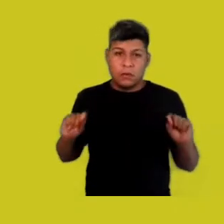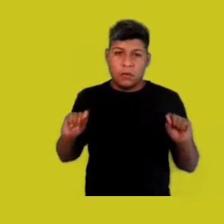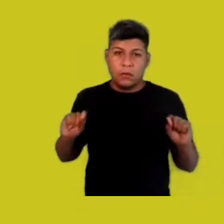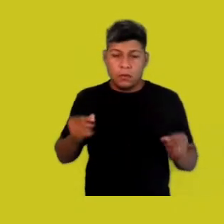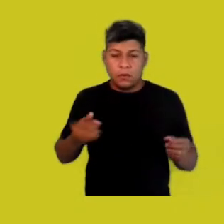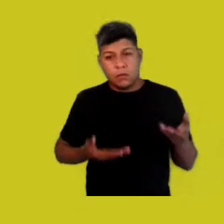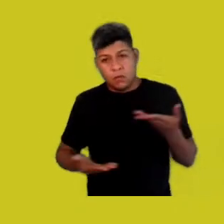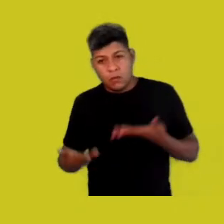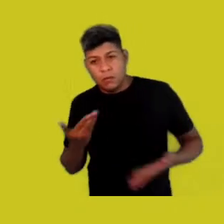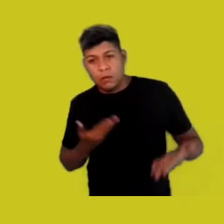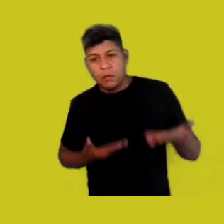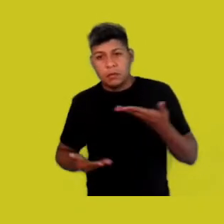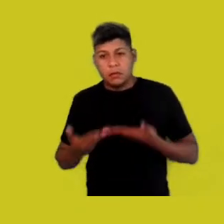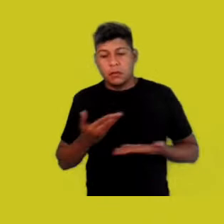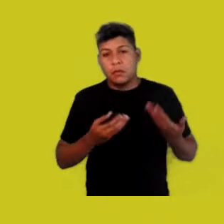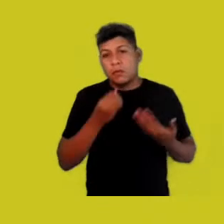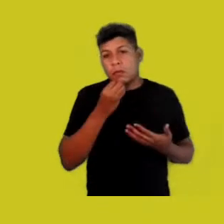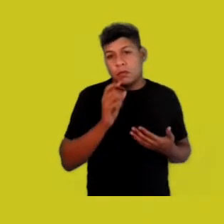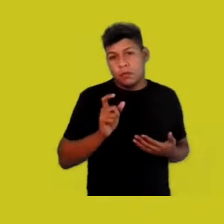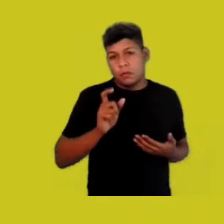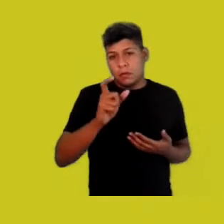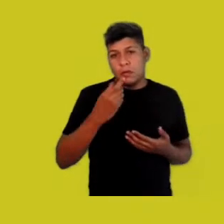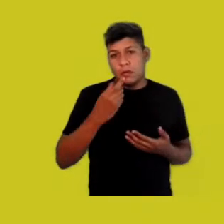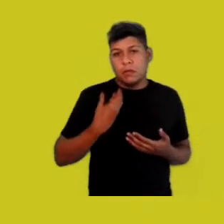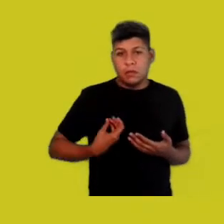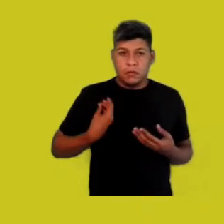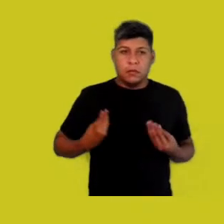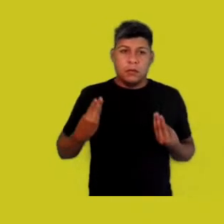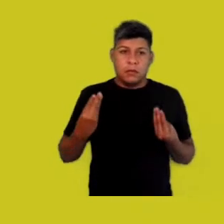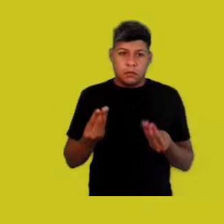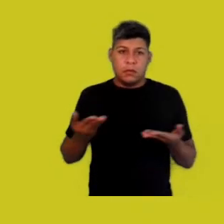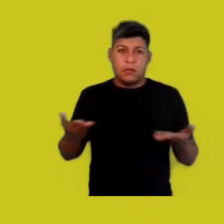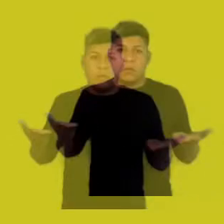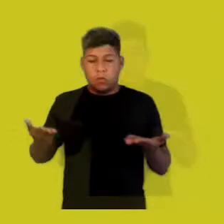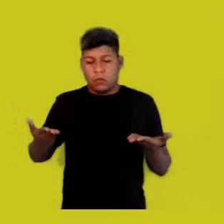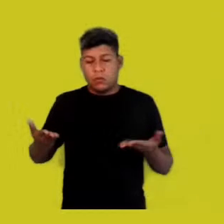for the beautiful words Tiganá offered us. Thank you.